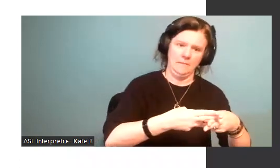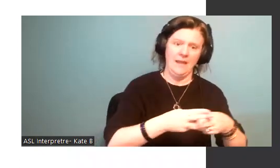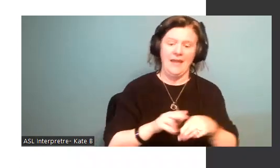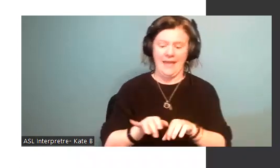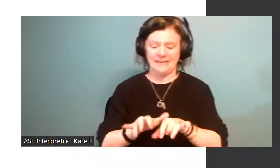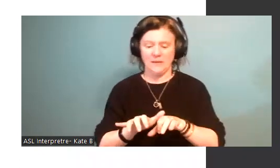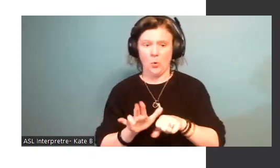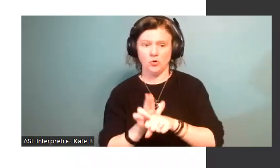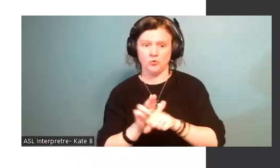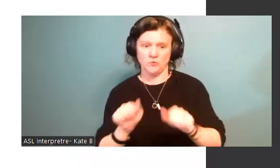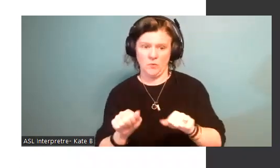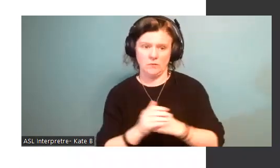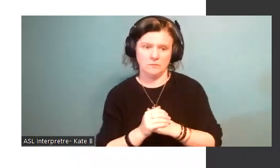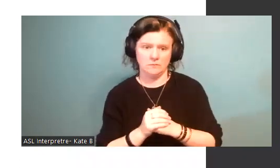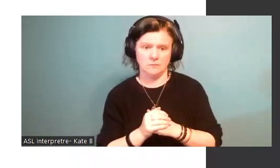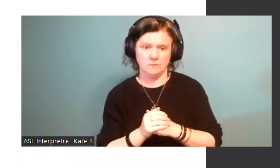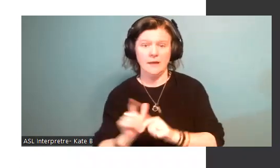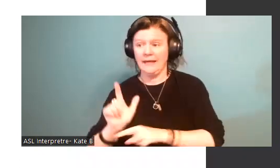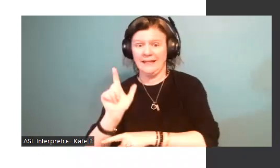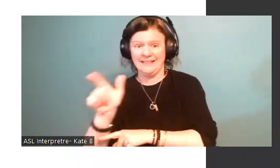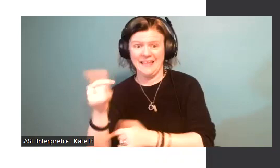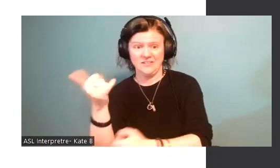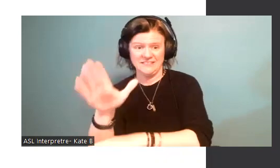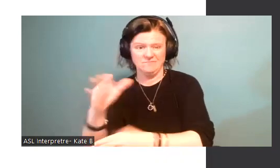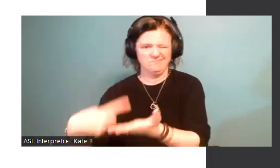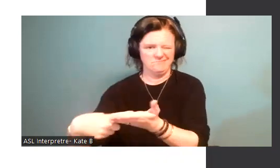While the redundancy doesn't always cause